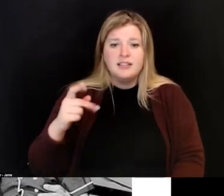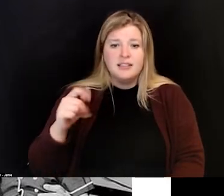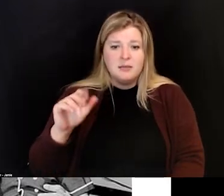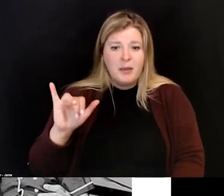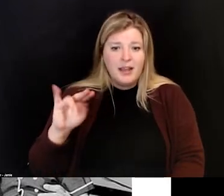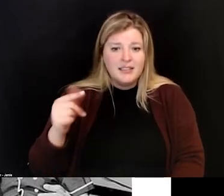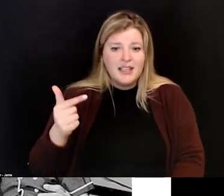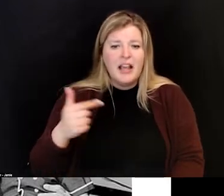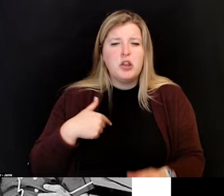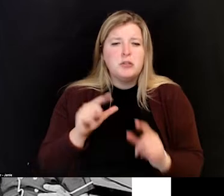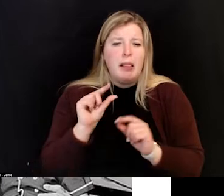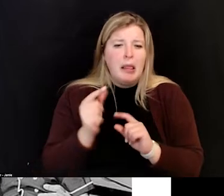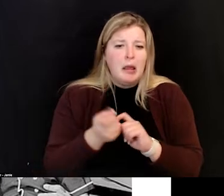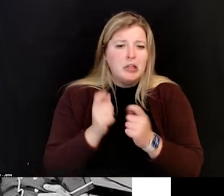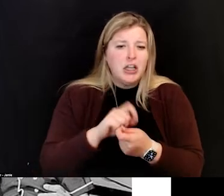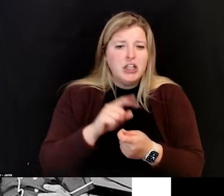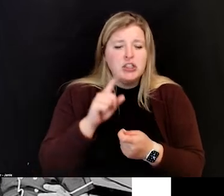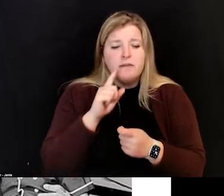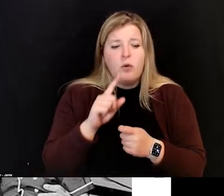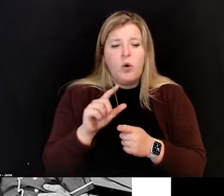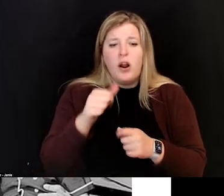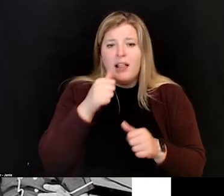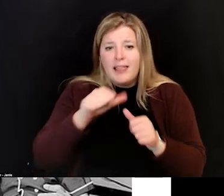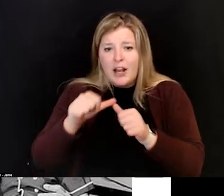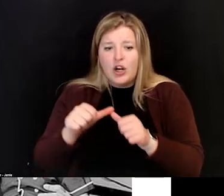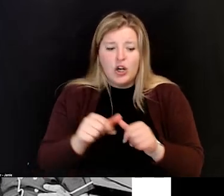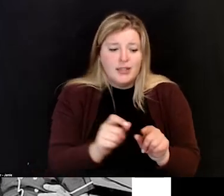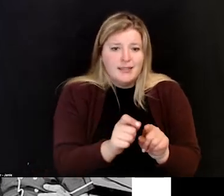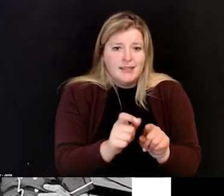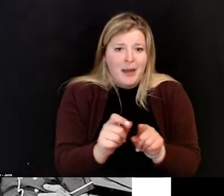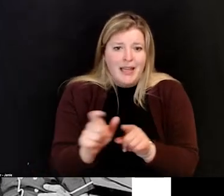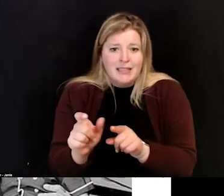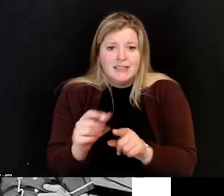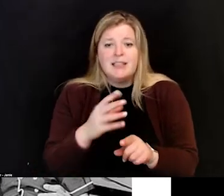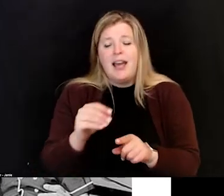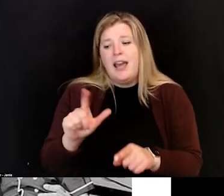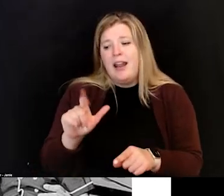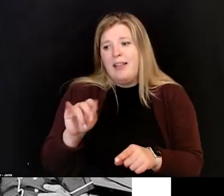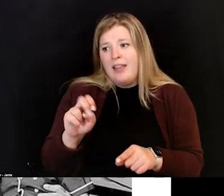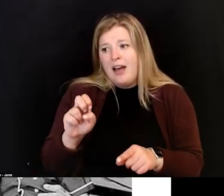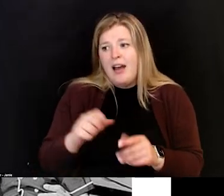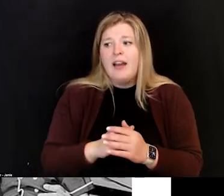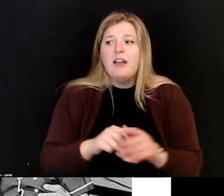and line spacing that improves readability. And the Content on Hover and Focus supports working